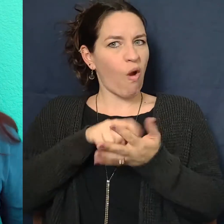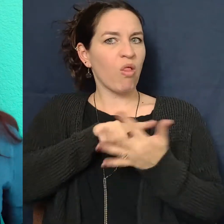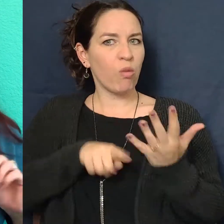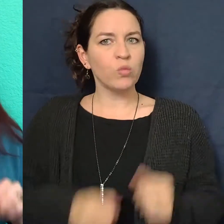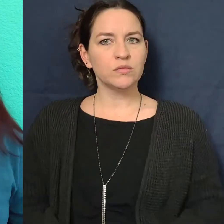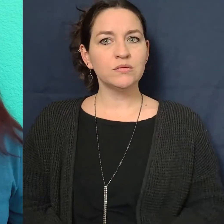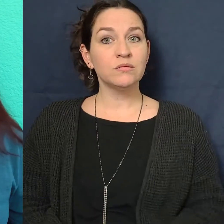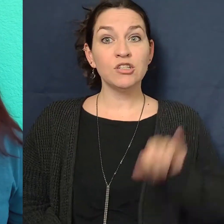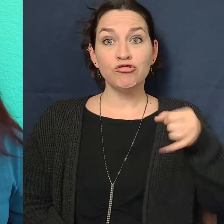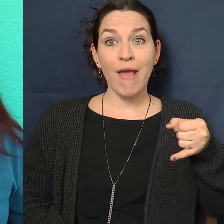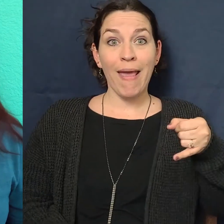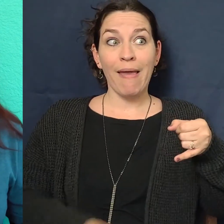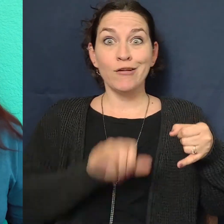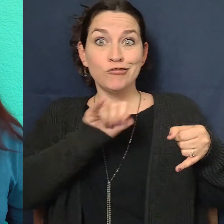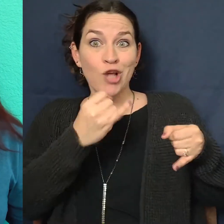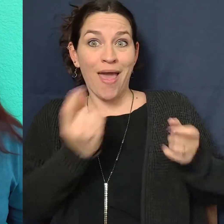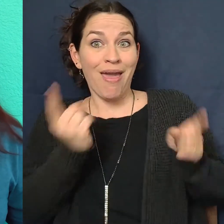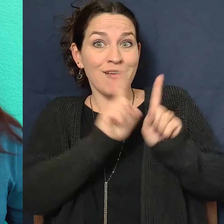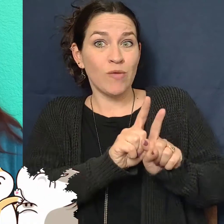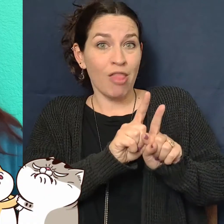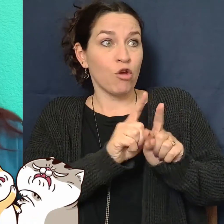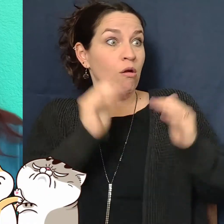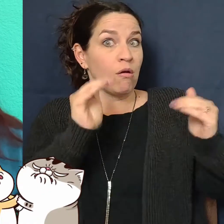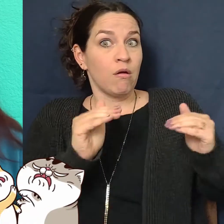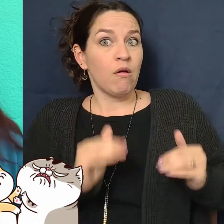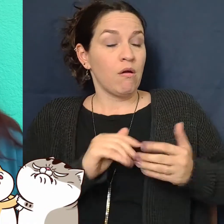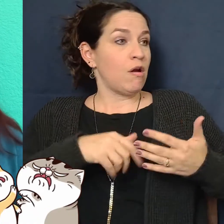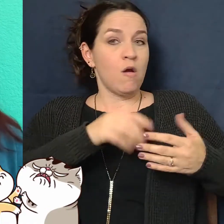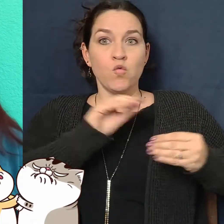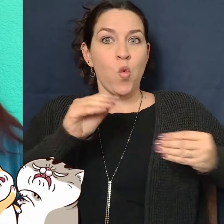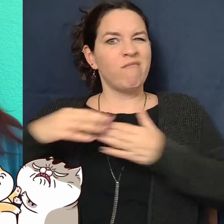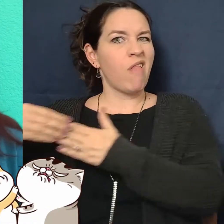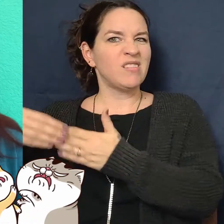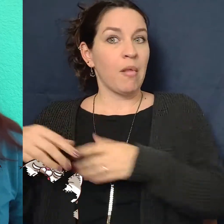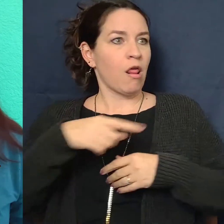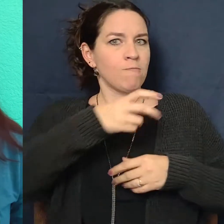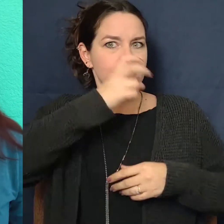Now, if you have two J's, then you might end up feeling kind of inflexible. You might find yourselves in ruts, you might find